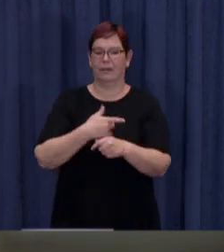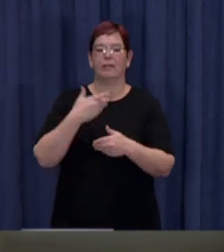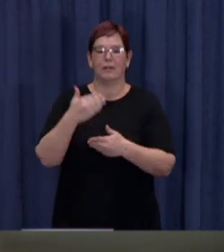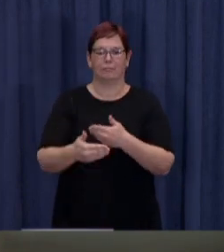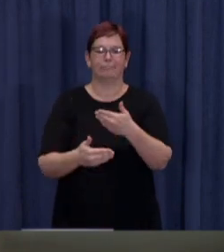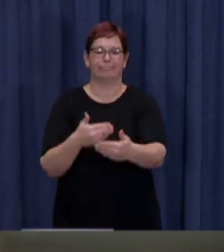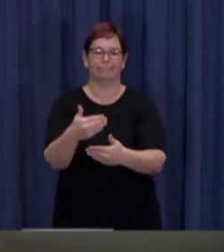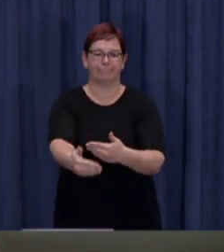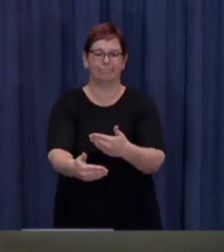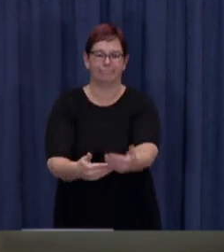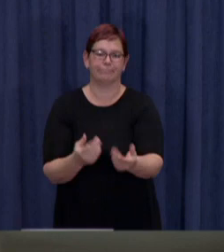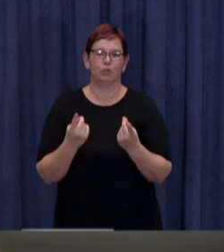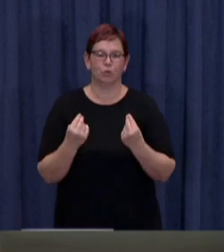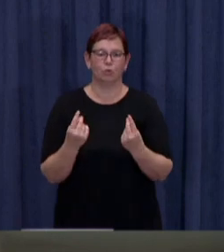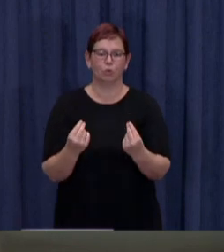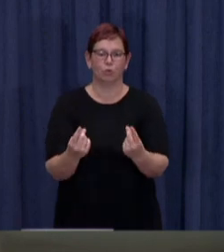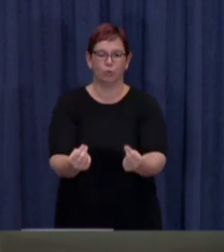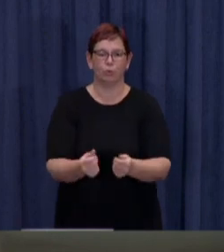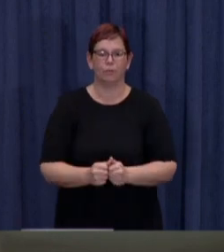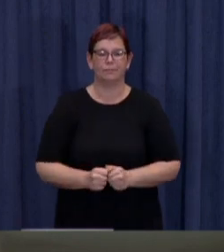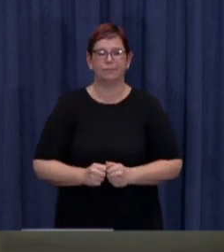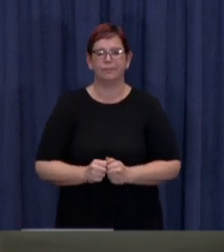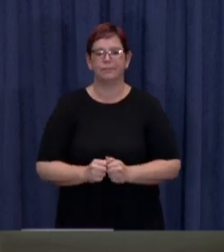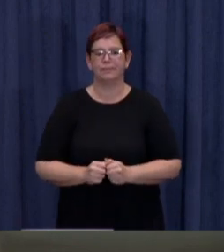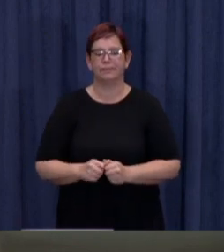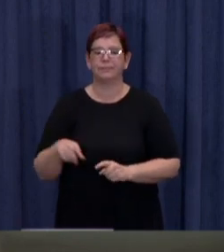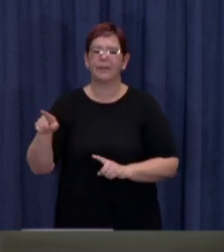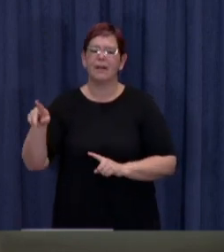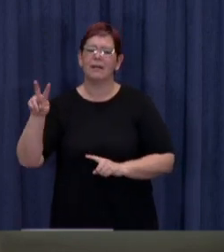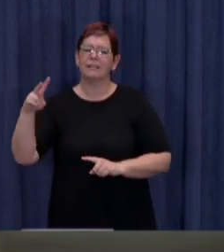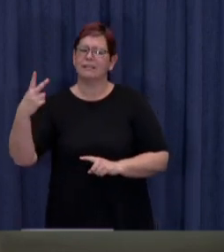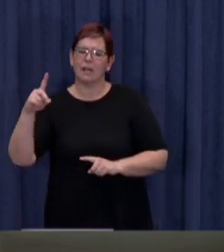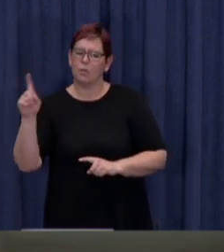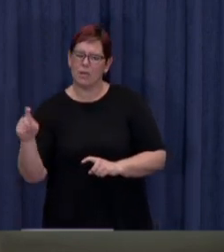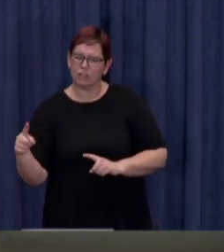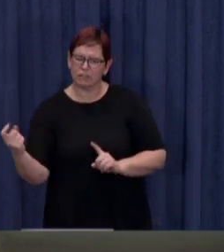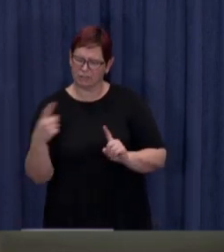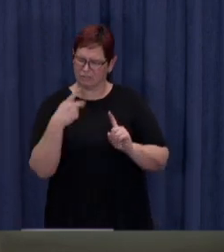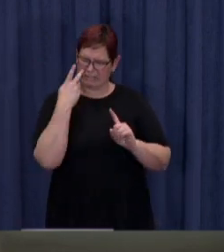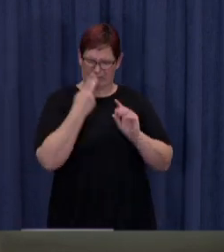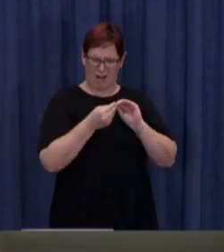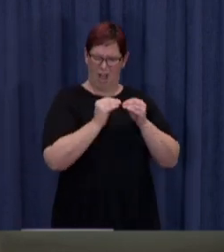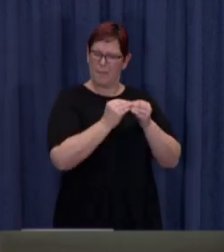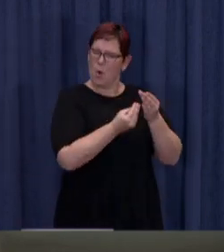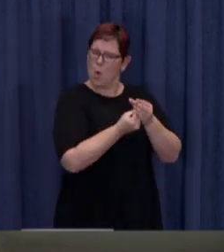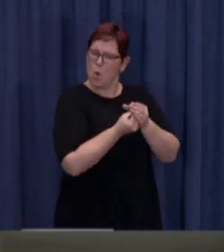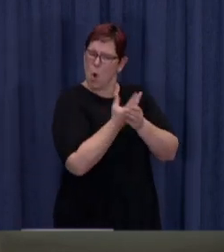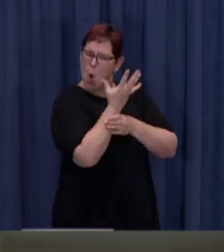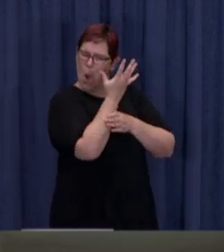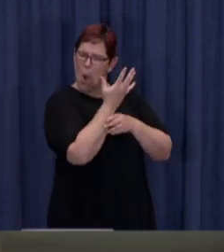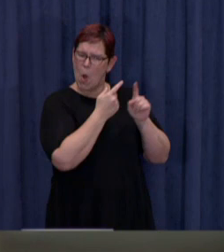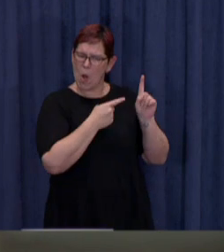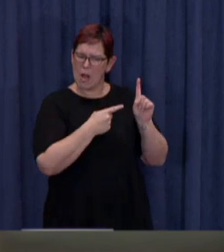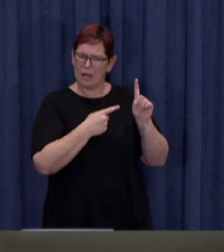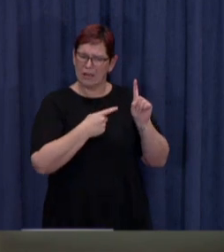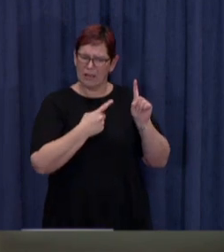community transmission started now we've seen the first death what specifically was that those two officials said to you that means we have to move to this